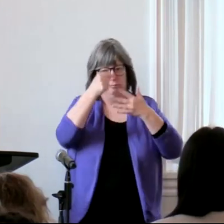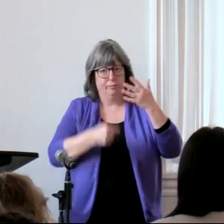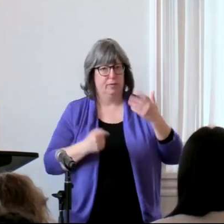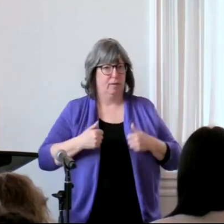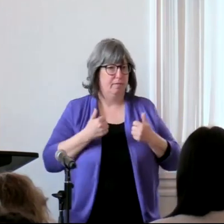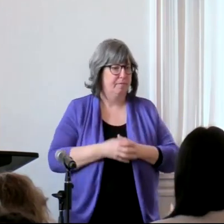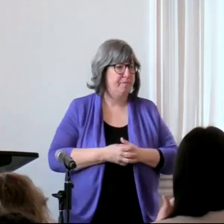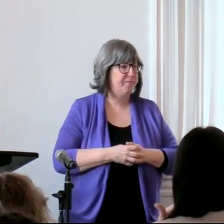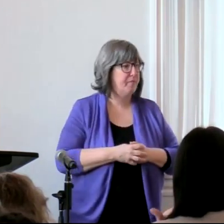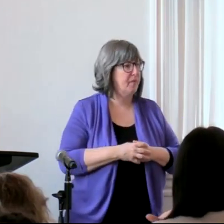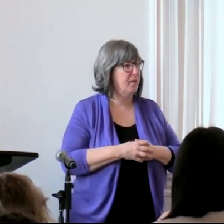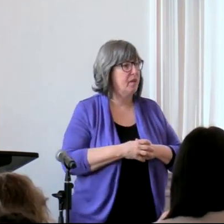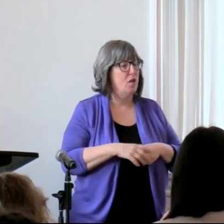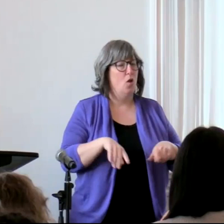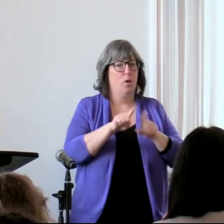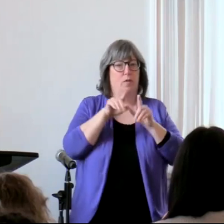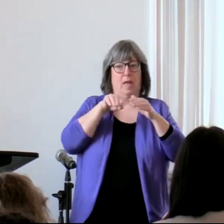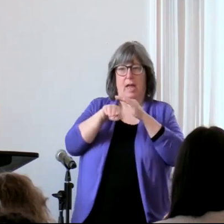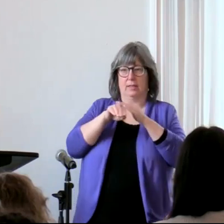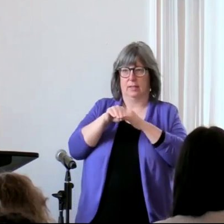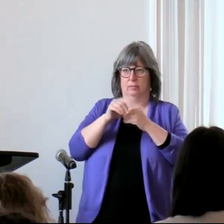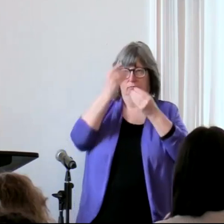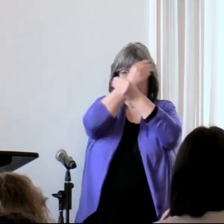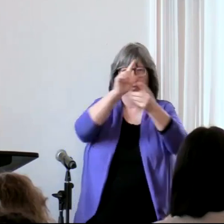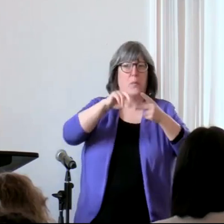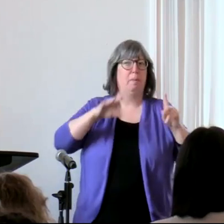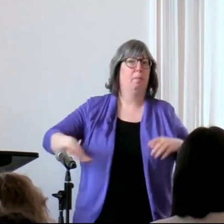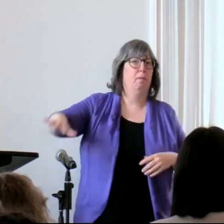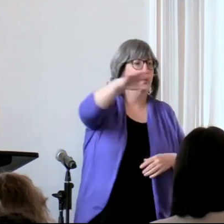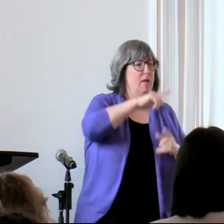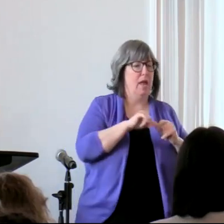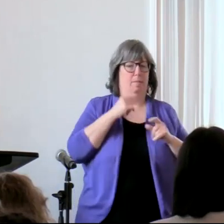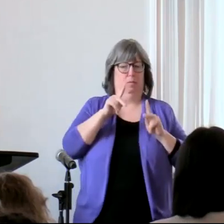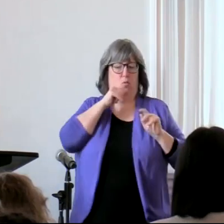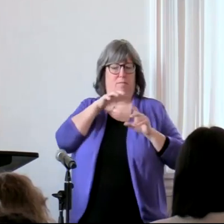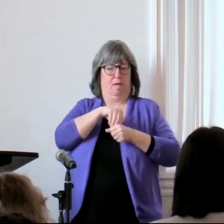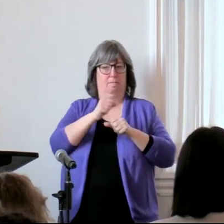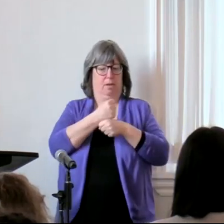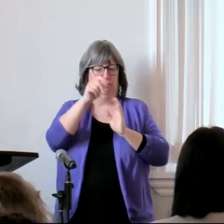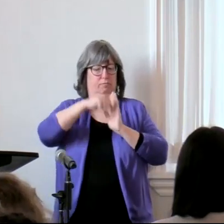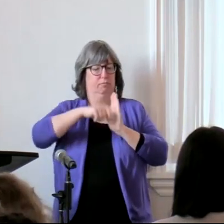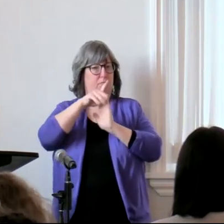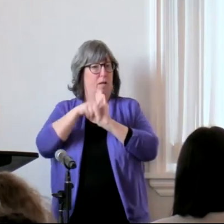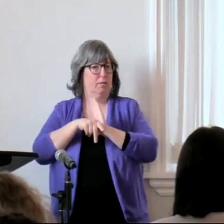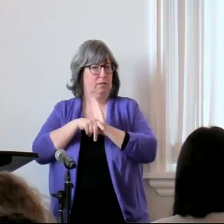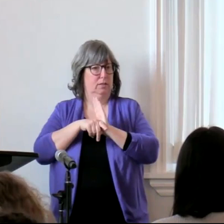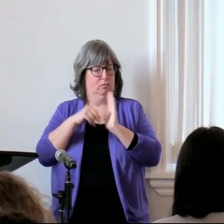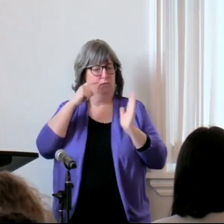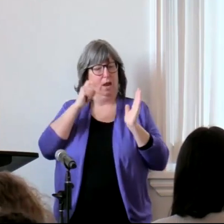We also bring issues of access to the attention of the public and the policy makers. It's often as has it been said,